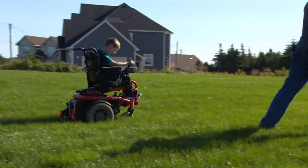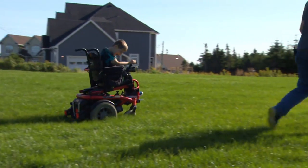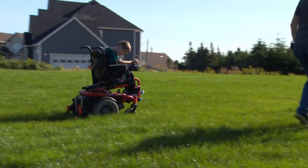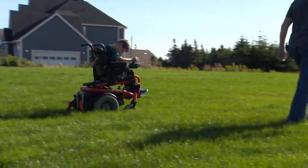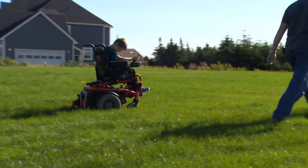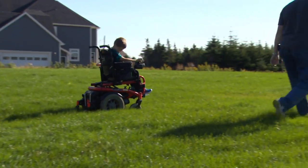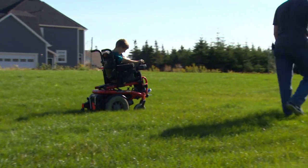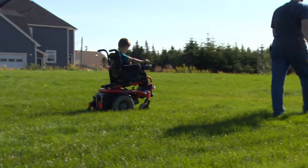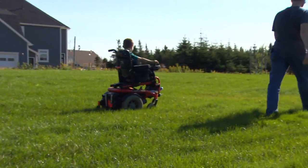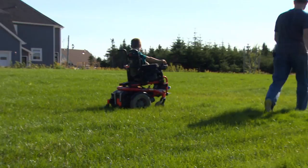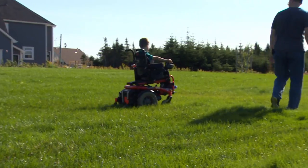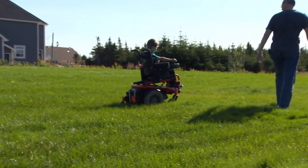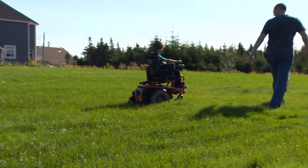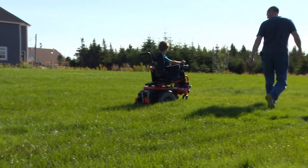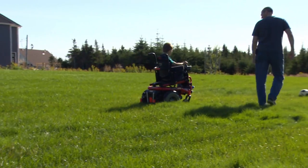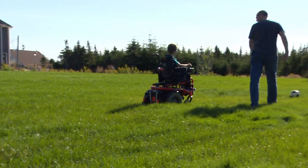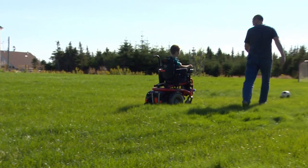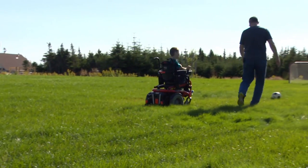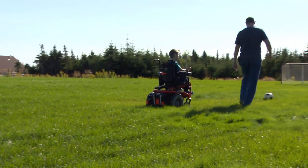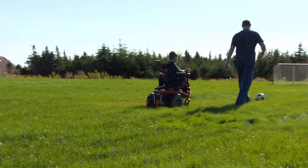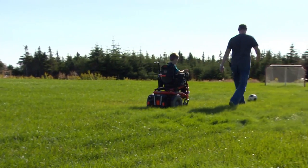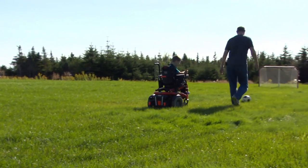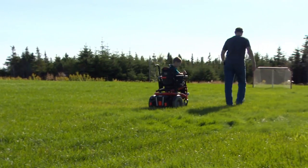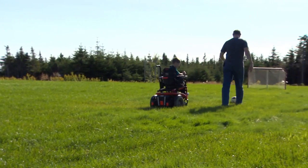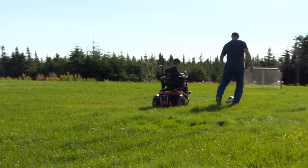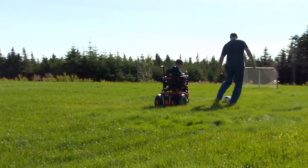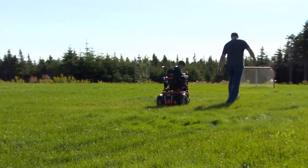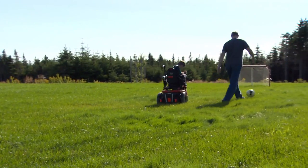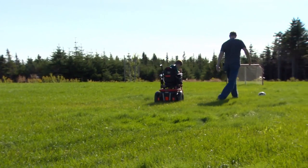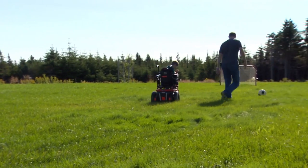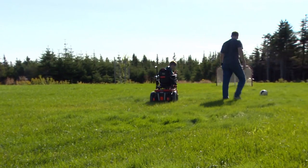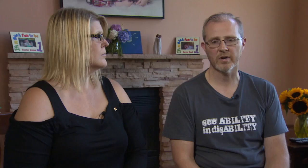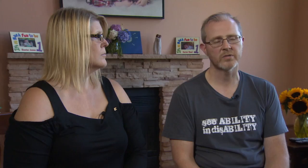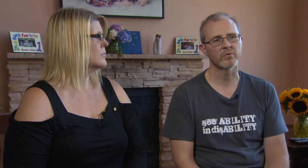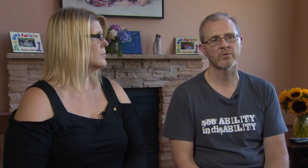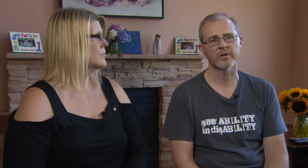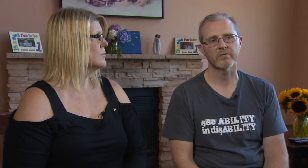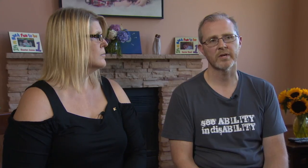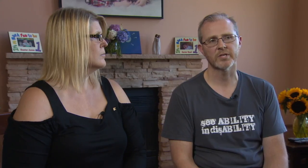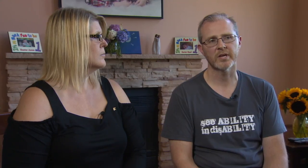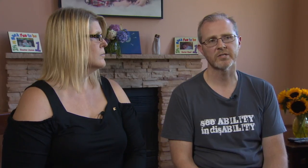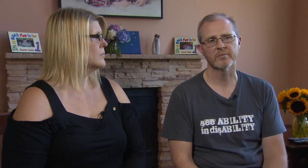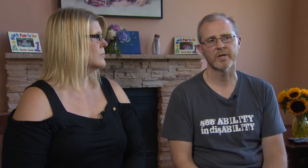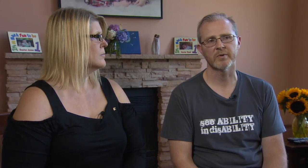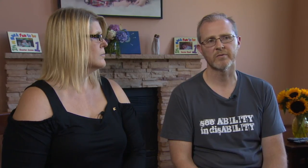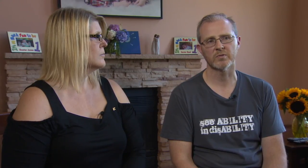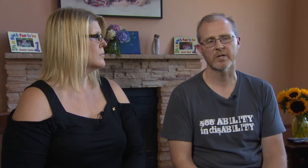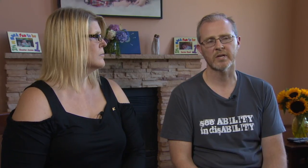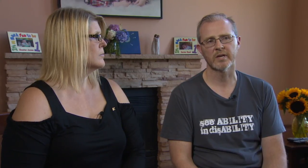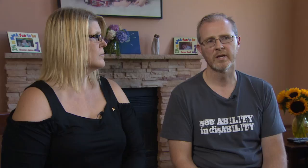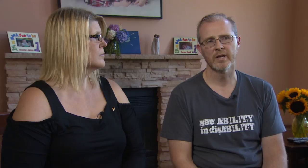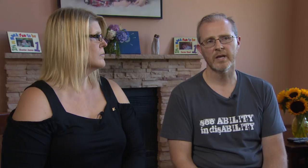Todd: Eventually he would get to grade twelve and maybe have a grade two or grade three education, maybe if he was lucky.